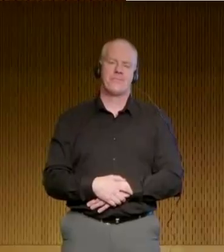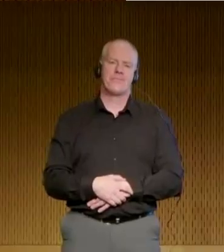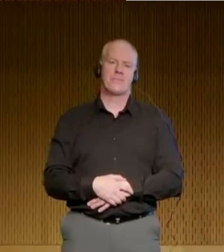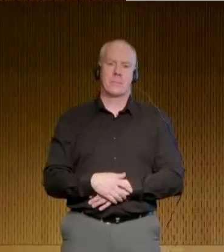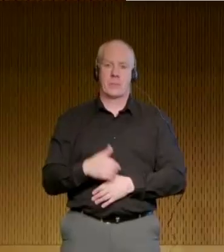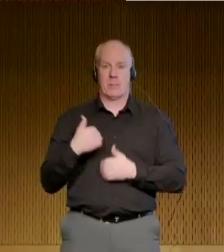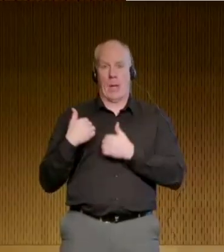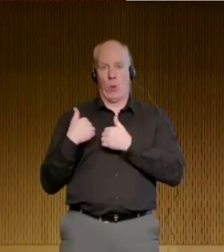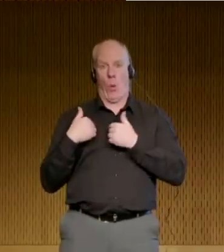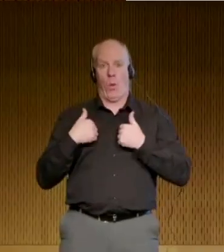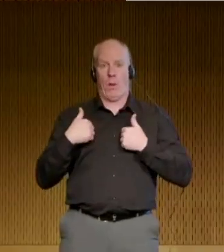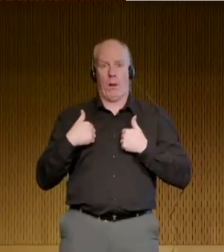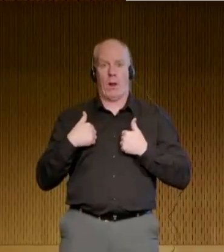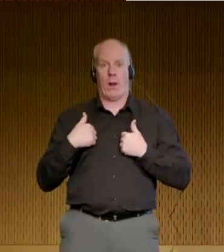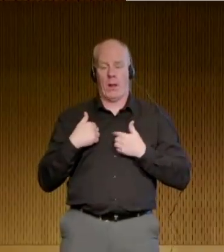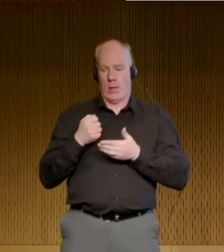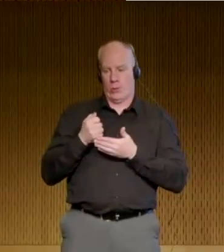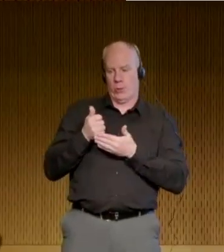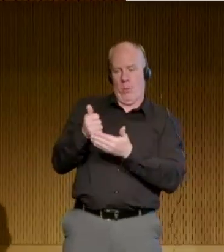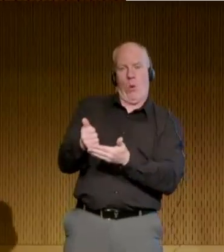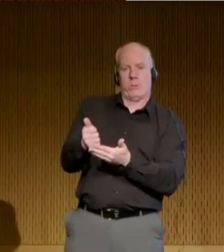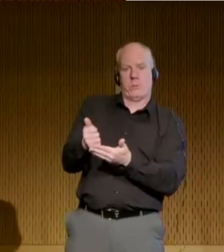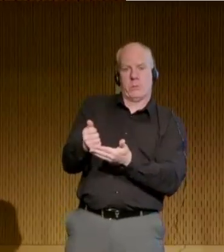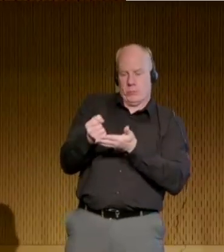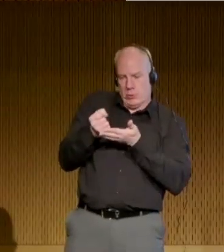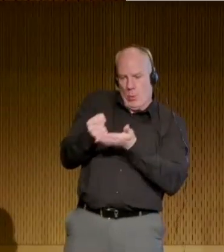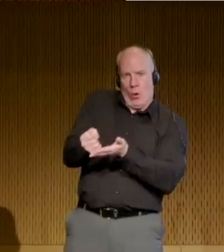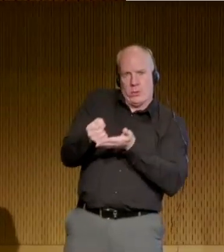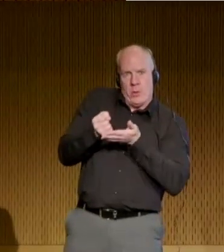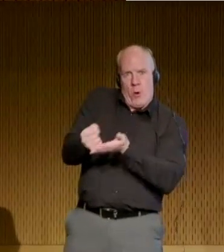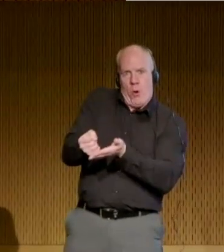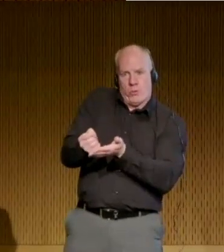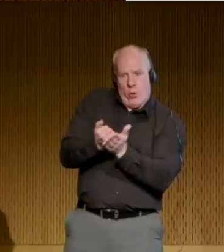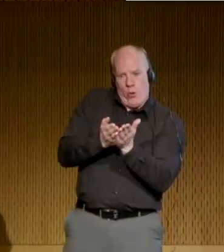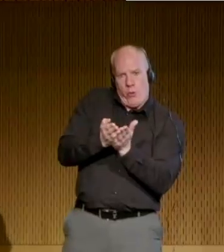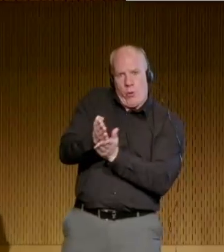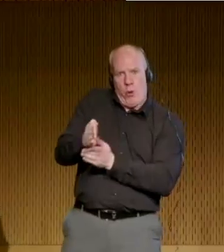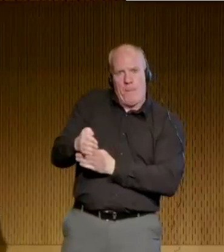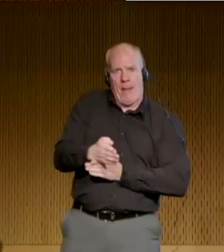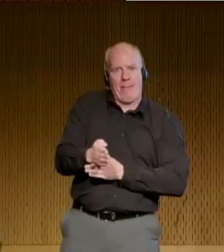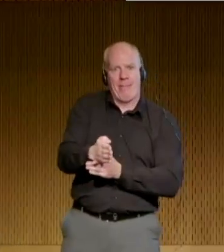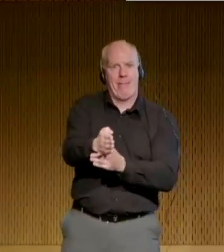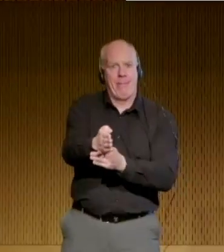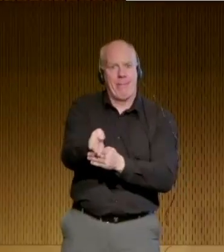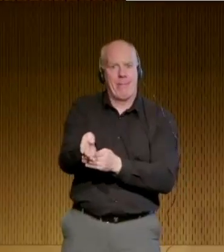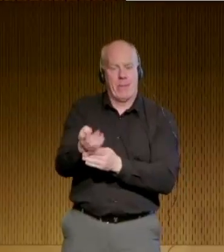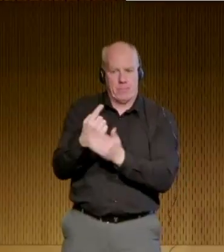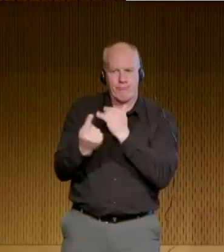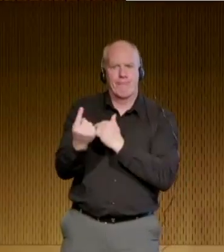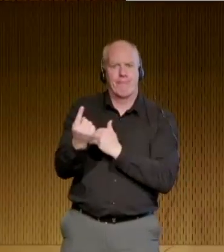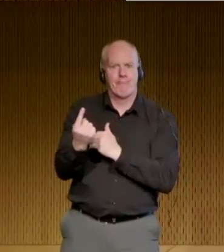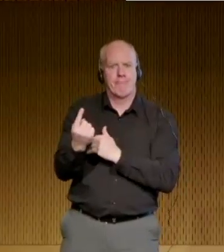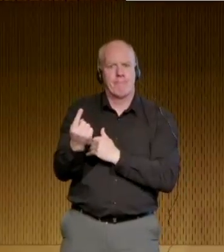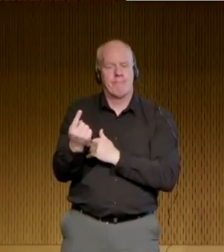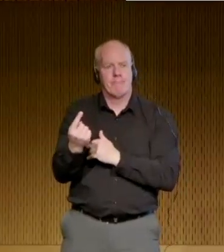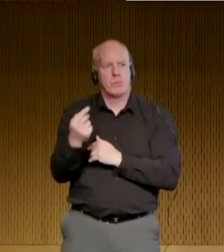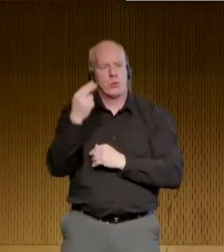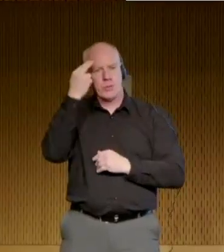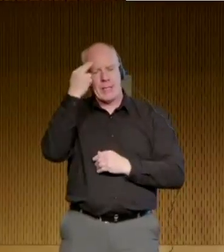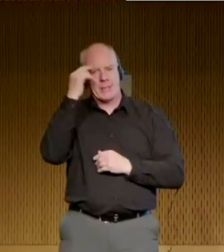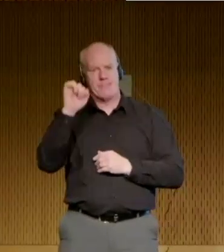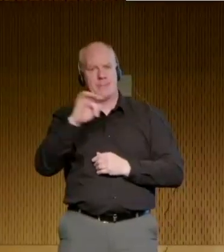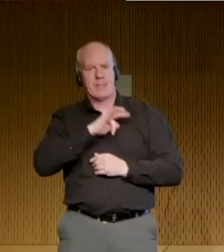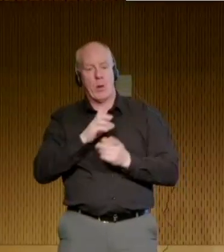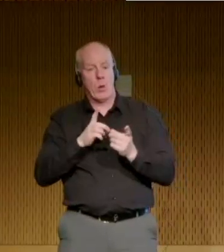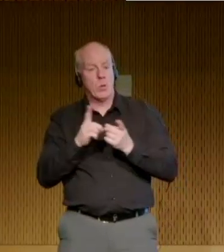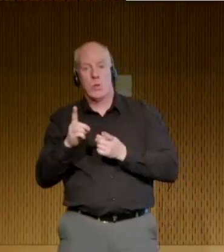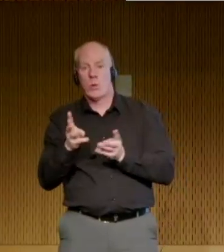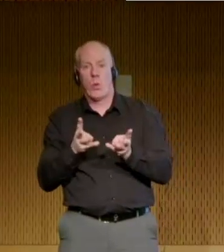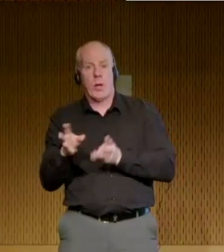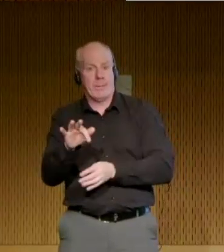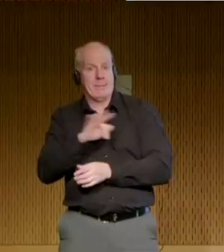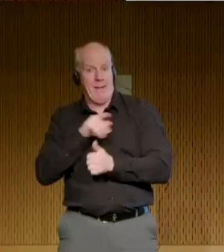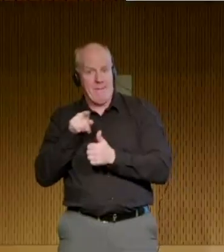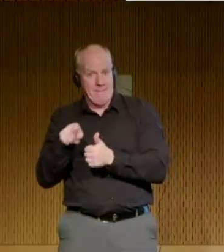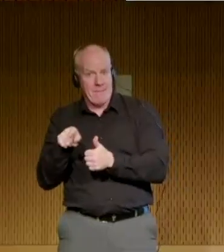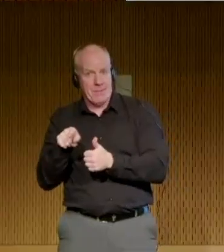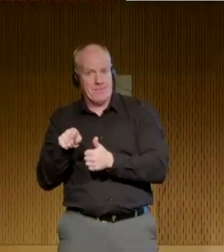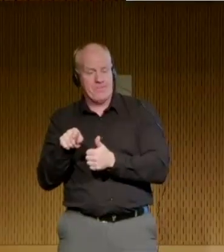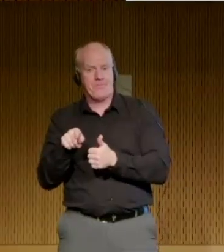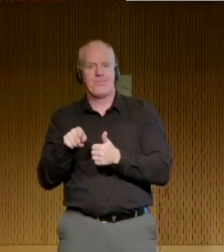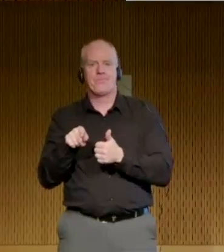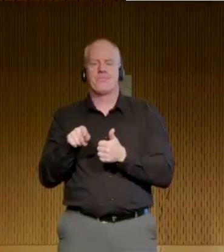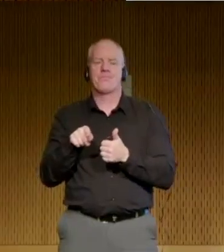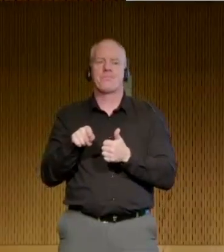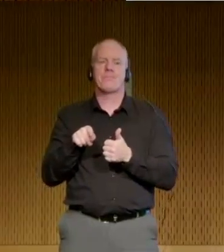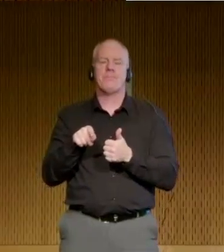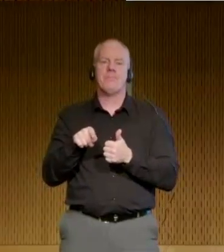role is basically to support him in that journey and to do the tasks himself. We had to break down